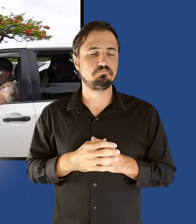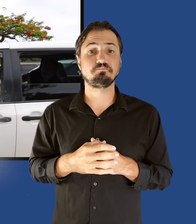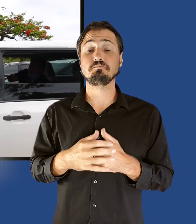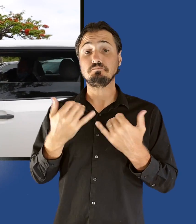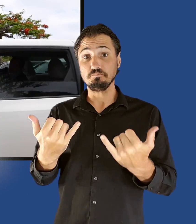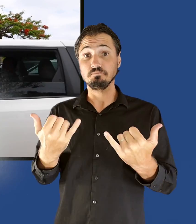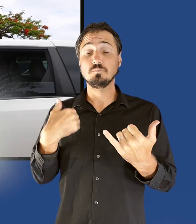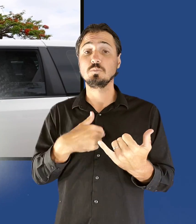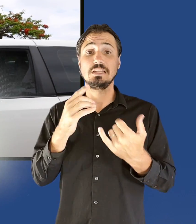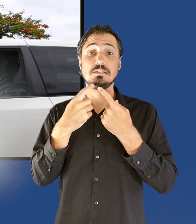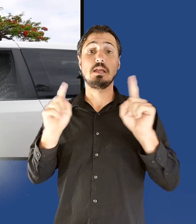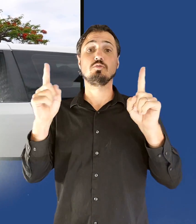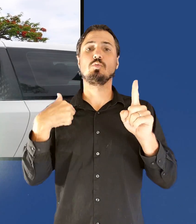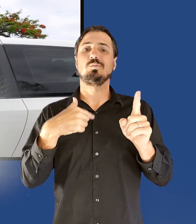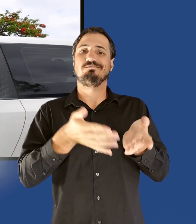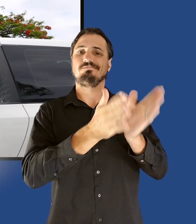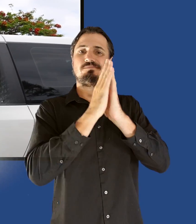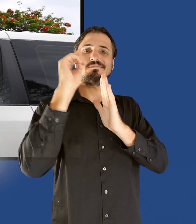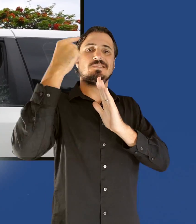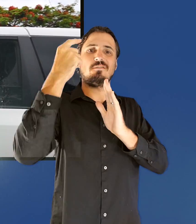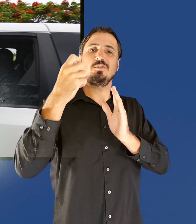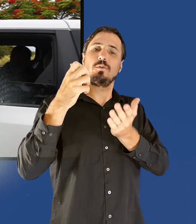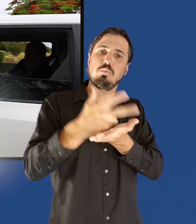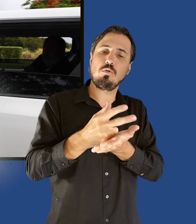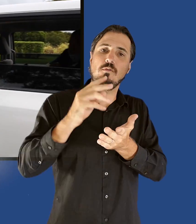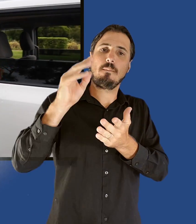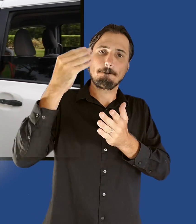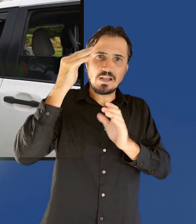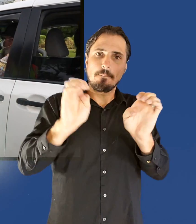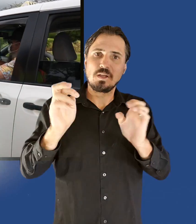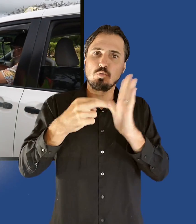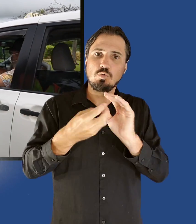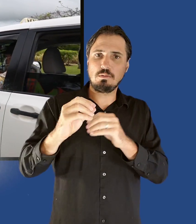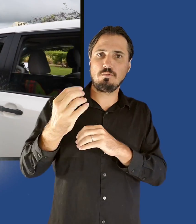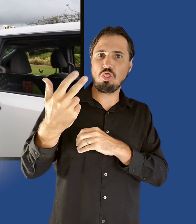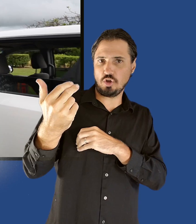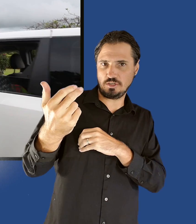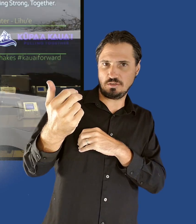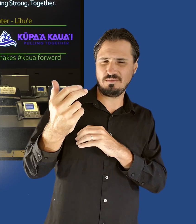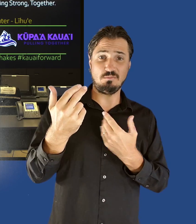Finally today, we’d like to announce that we have submitted Mayor’s Emergency Rule 13 to the Governor’s Office for review and approval.